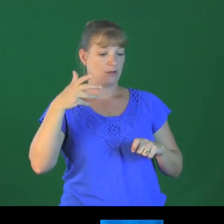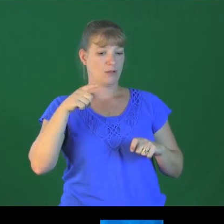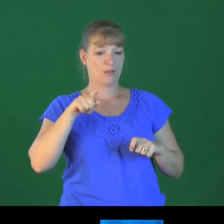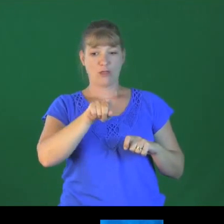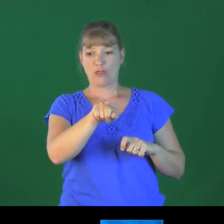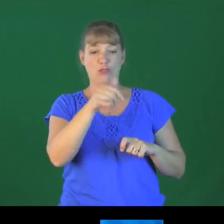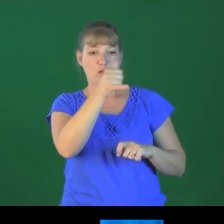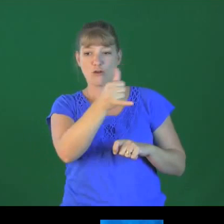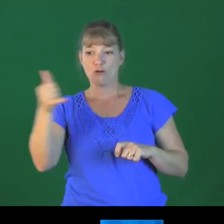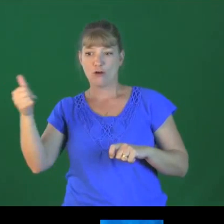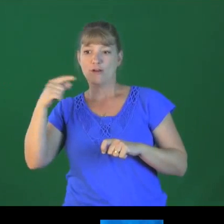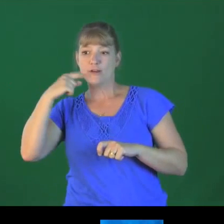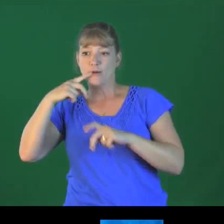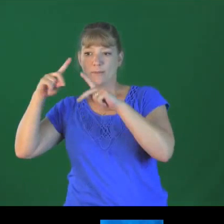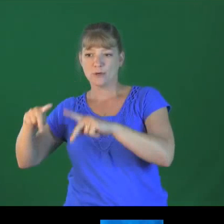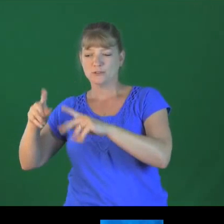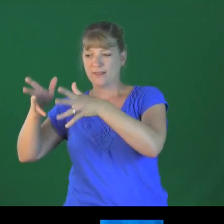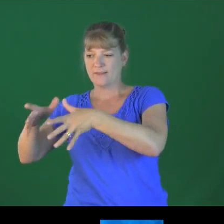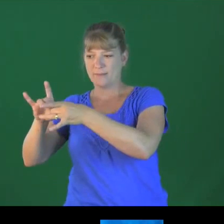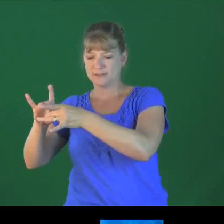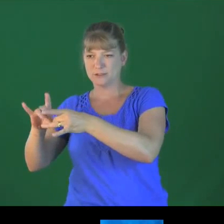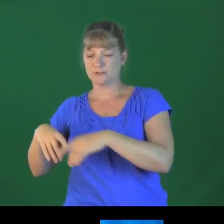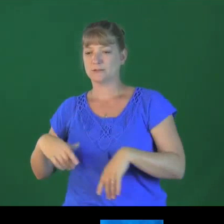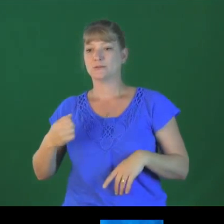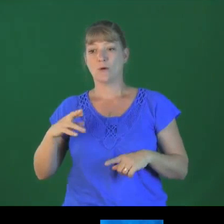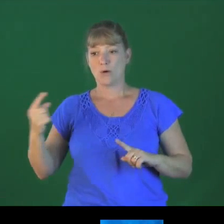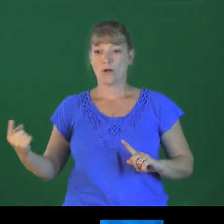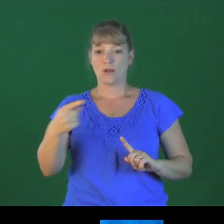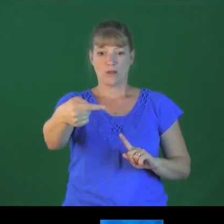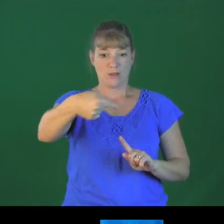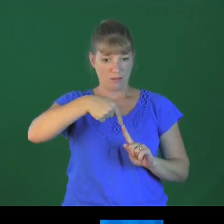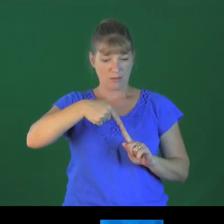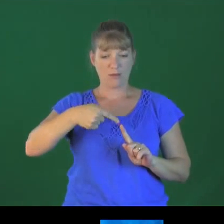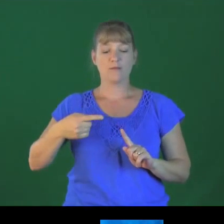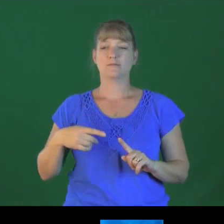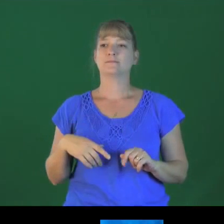for the hearing individual, and it can also go the other direction.